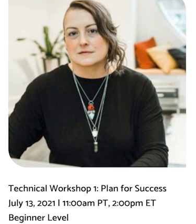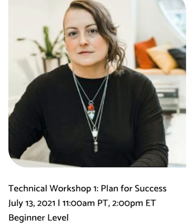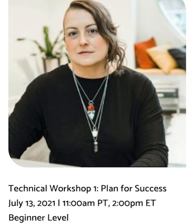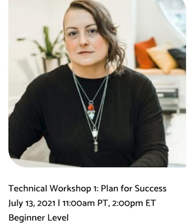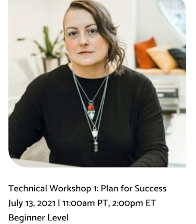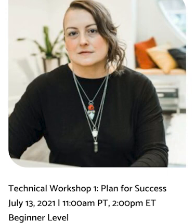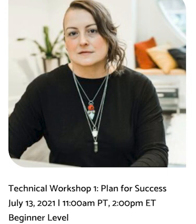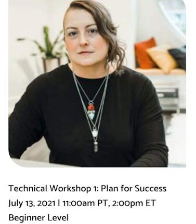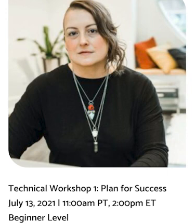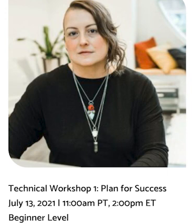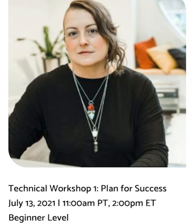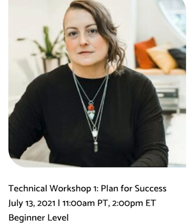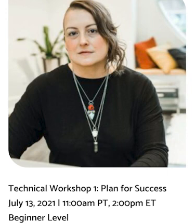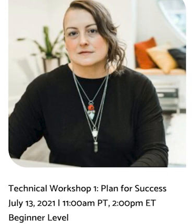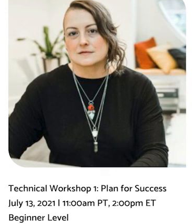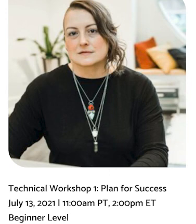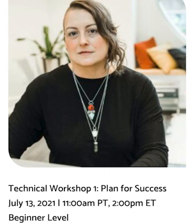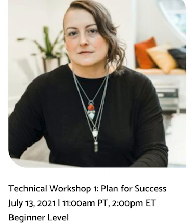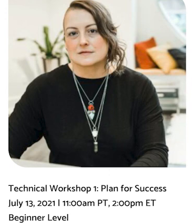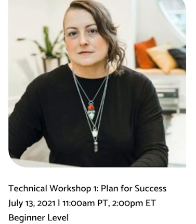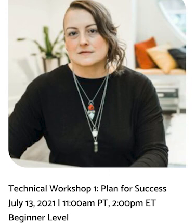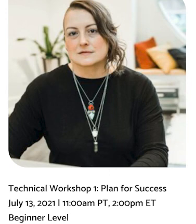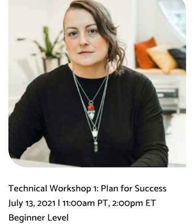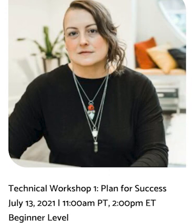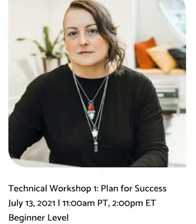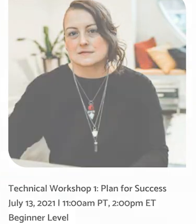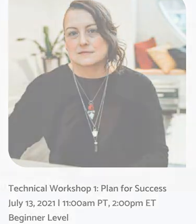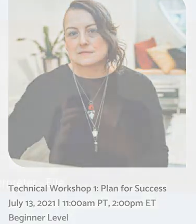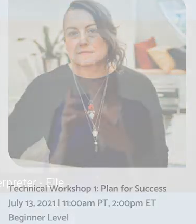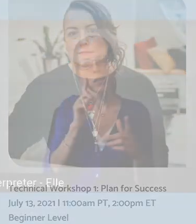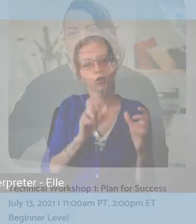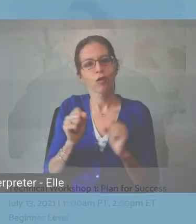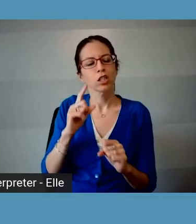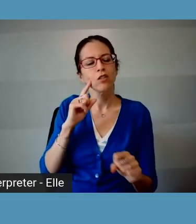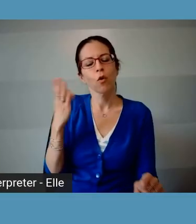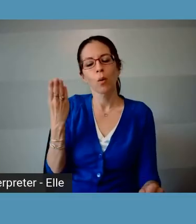the founder and lead strategist of Bluebird in Indianapolis, Indiana.